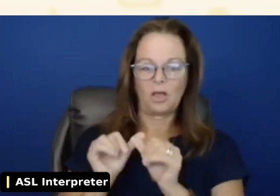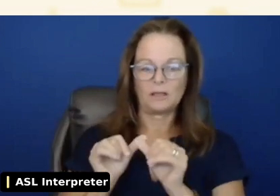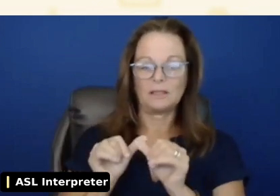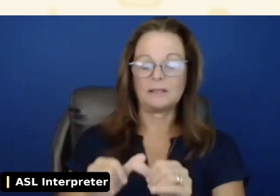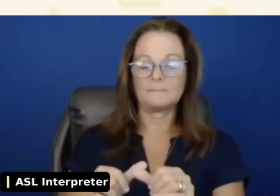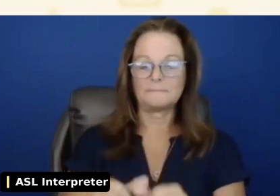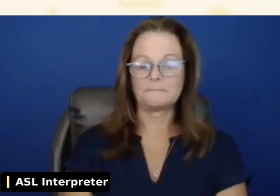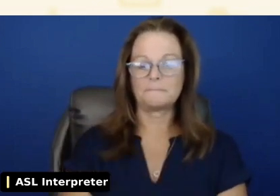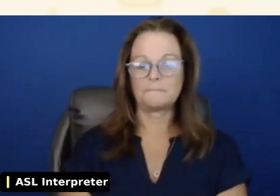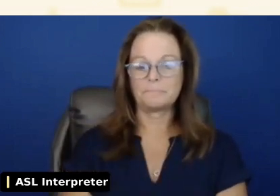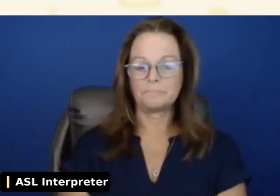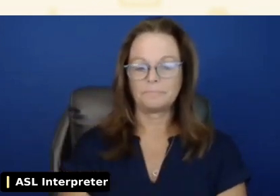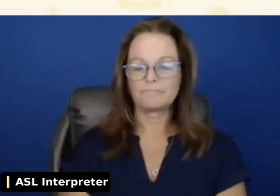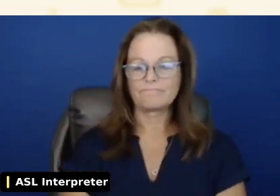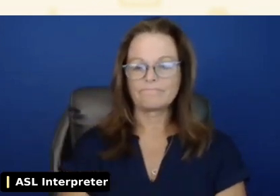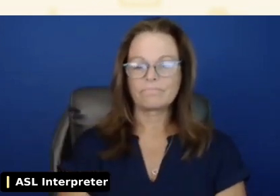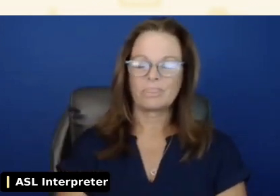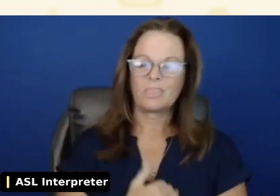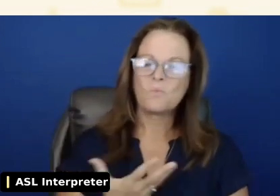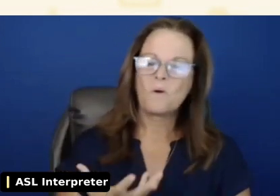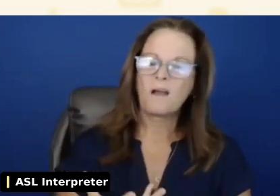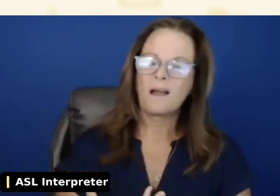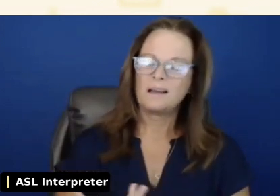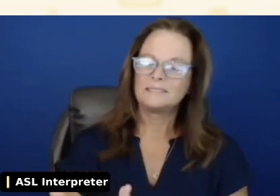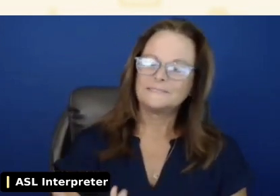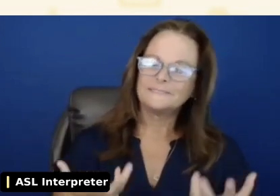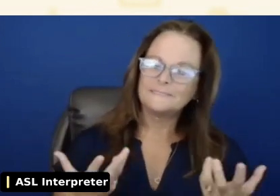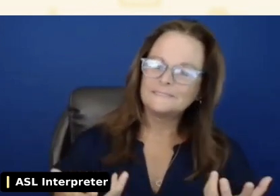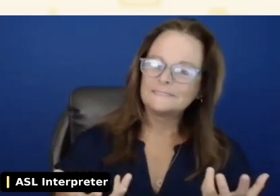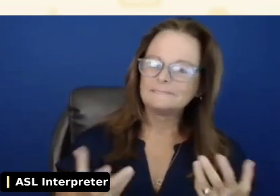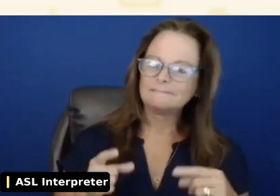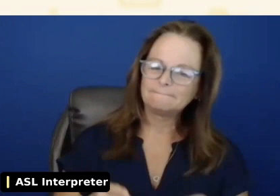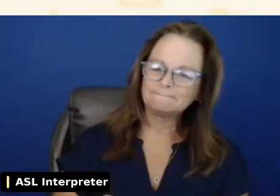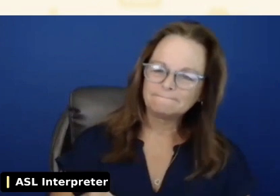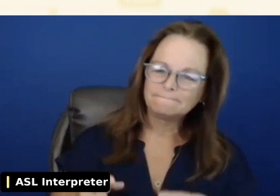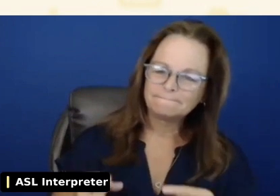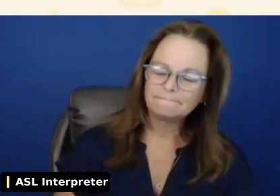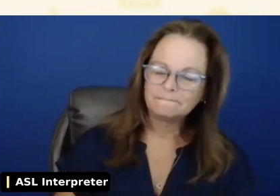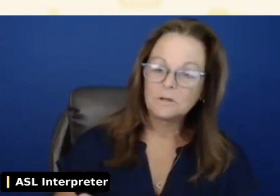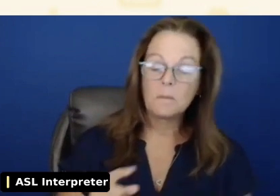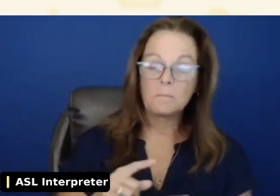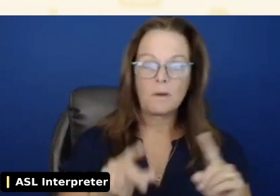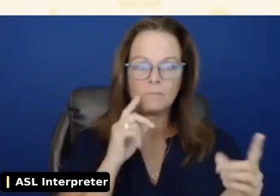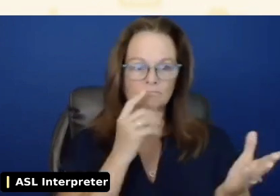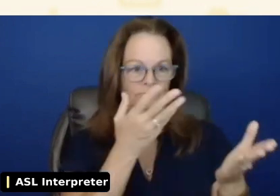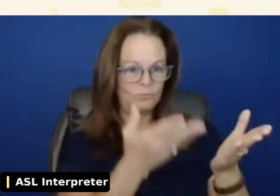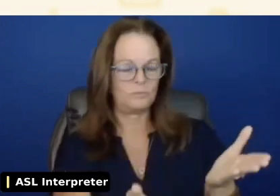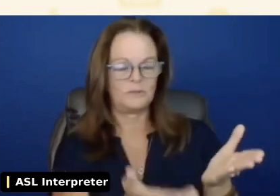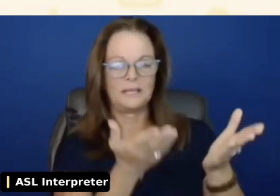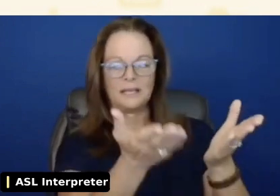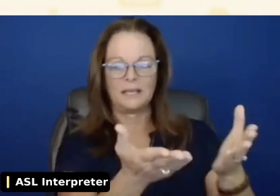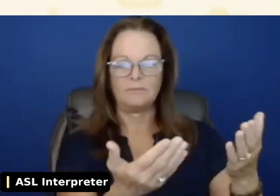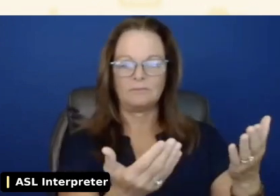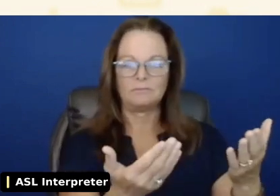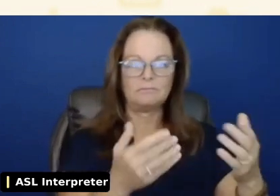and offers equitable ways to enter the community and stay active